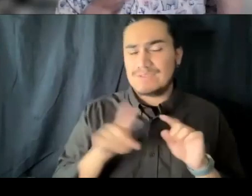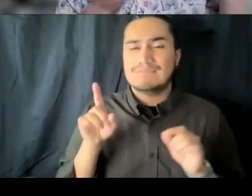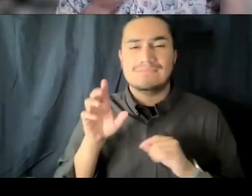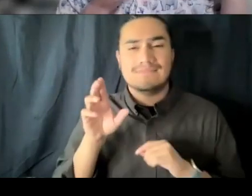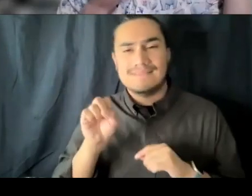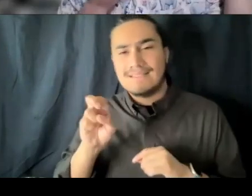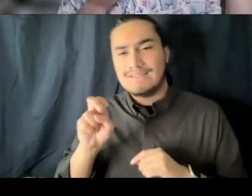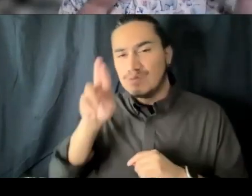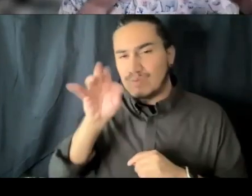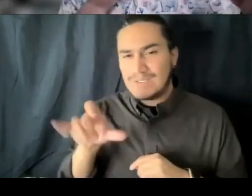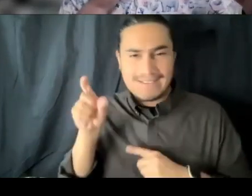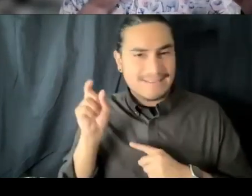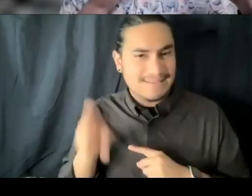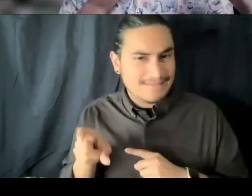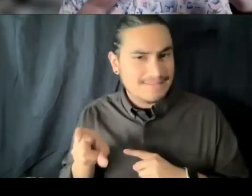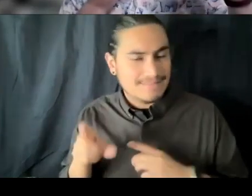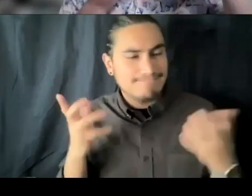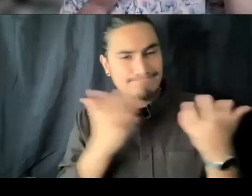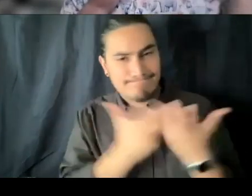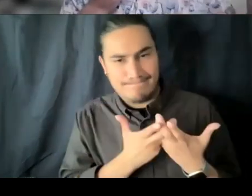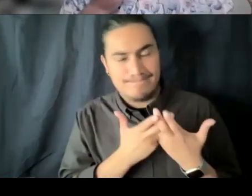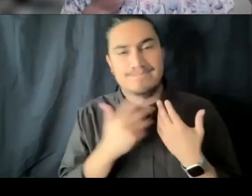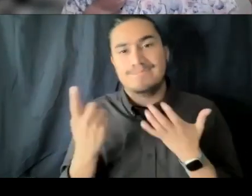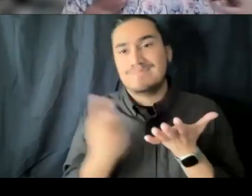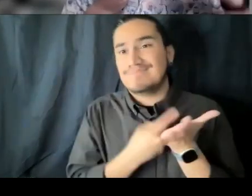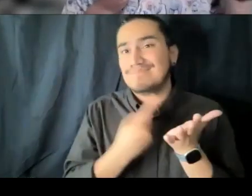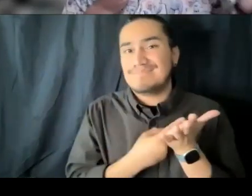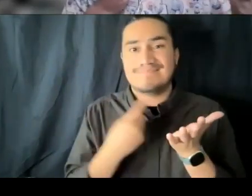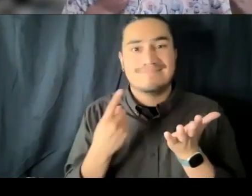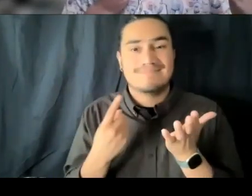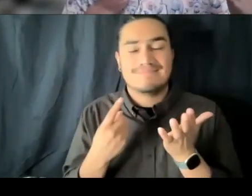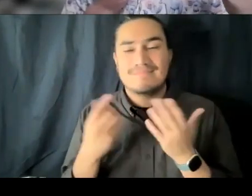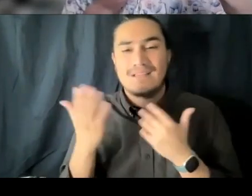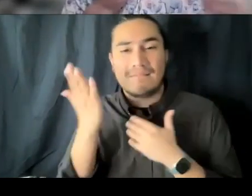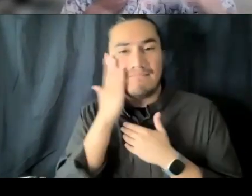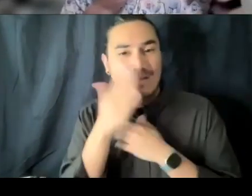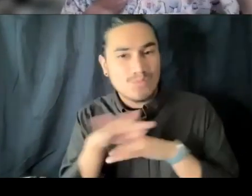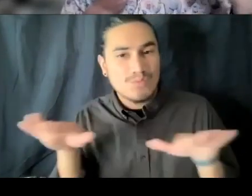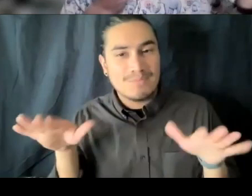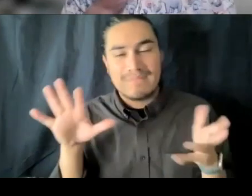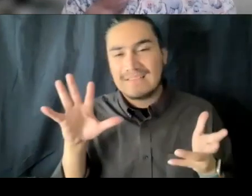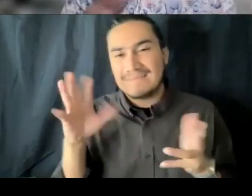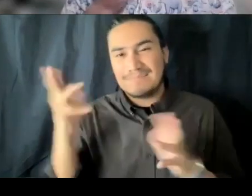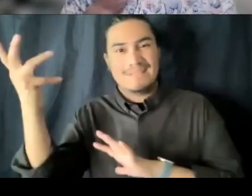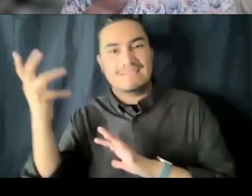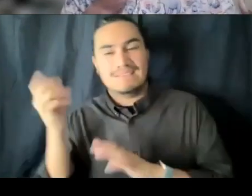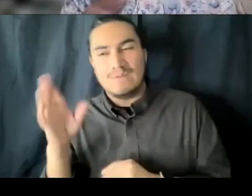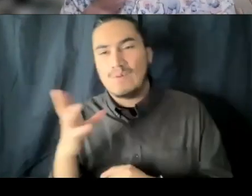Sometimes a loud office or a messy bedroom or bright lights can further contribute to stress.